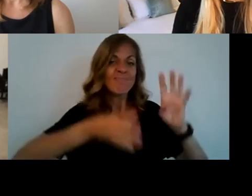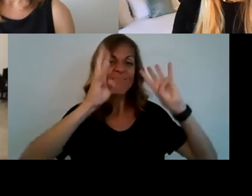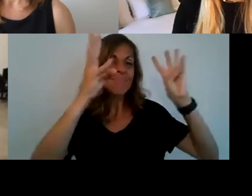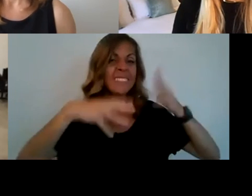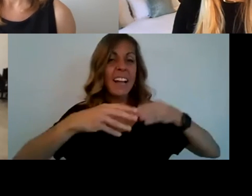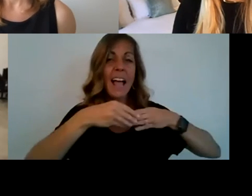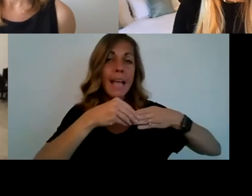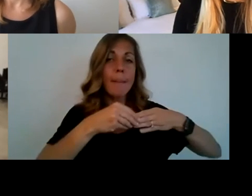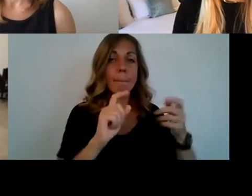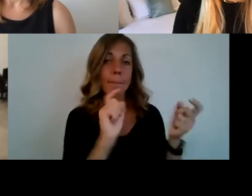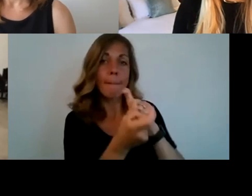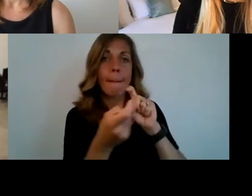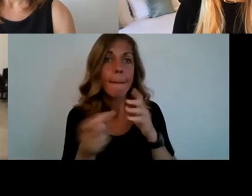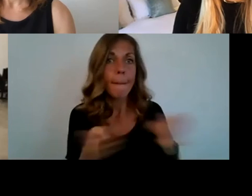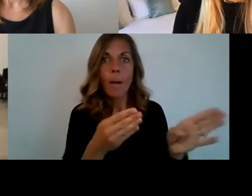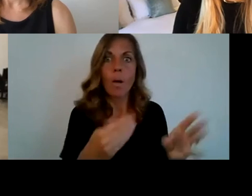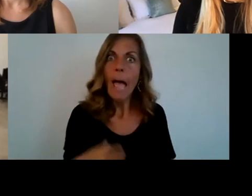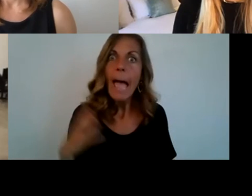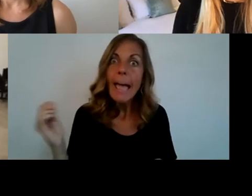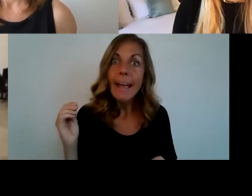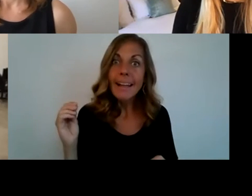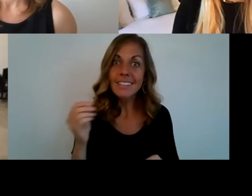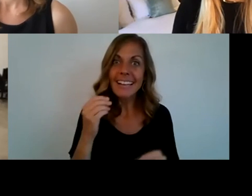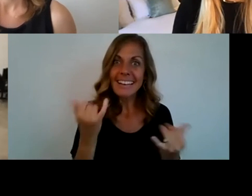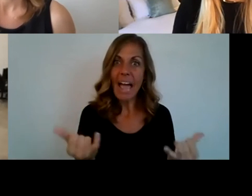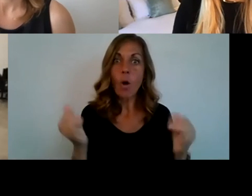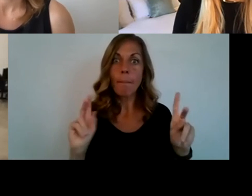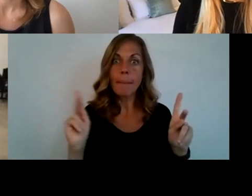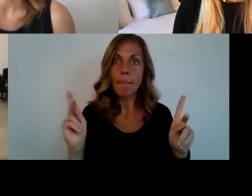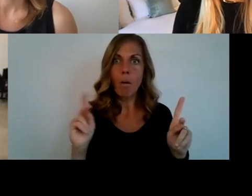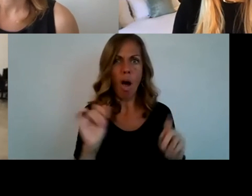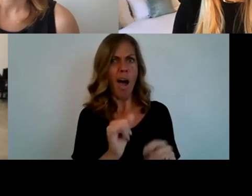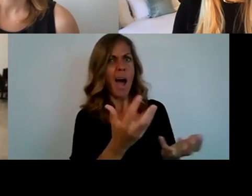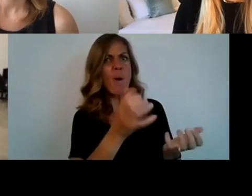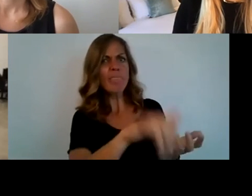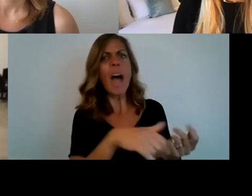people want maybe more because they don't have to travel to San Francisco to get it.